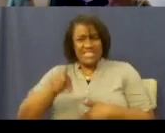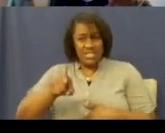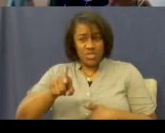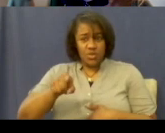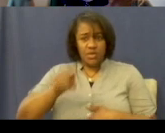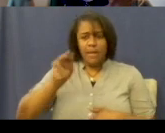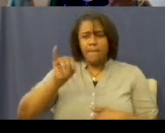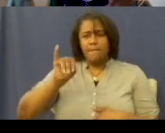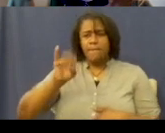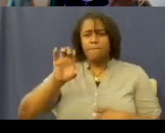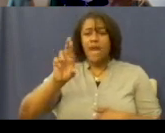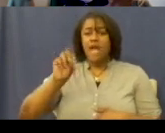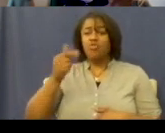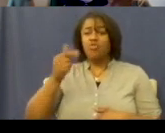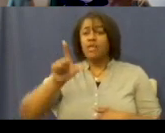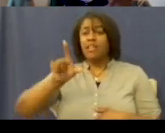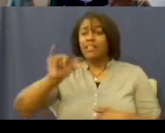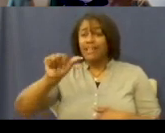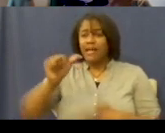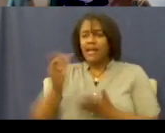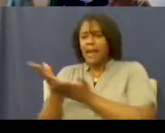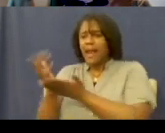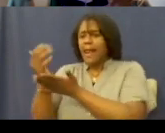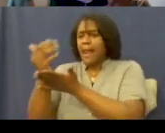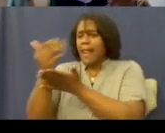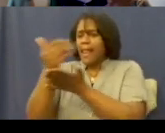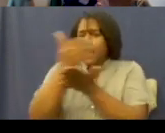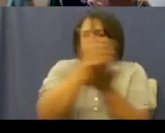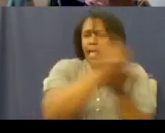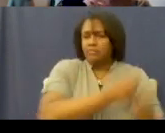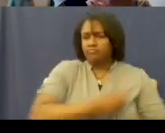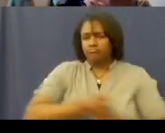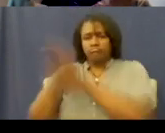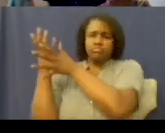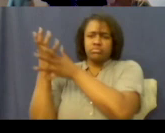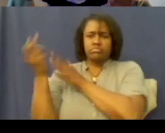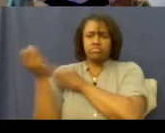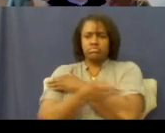so it gets dumped out of the body. Queenie: That's very cool.